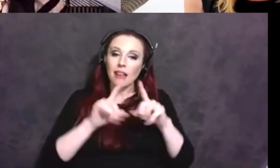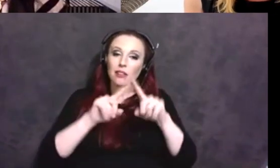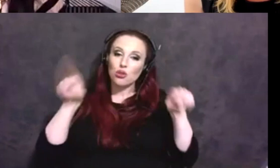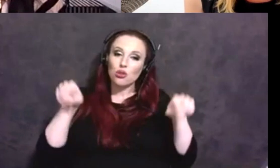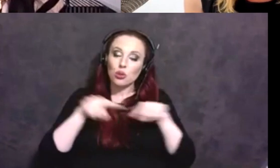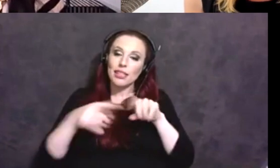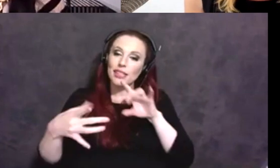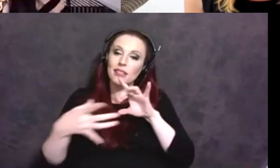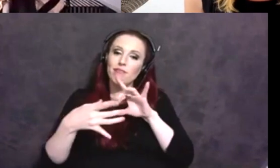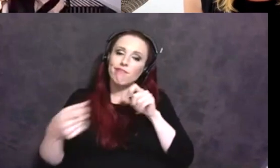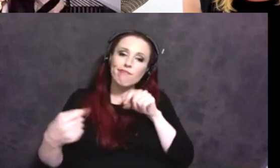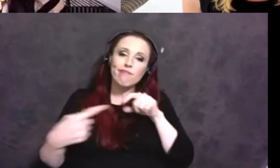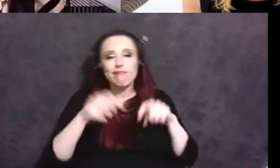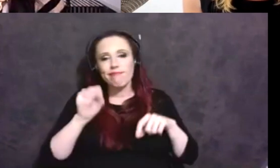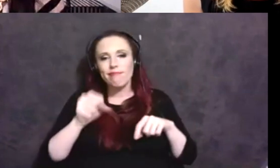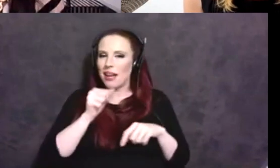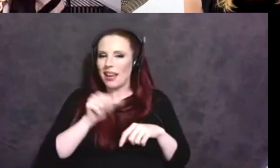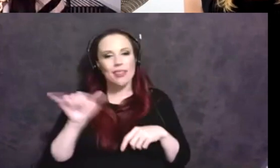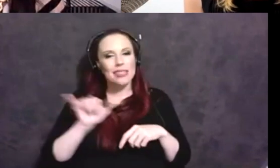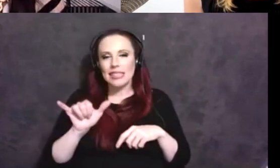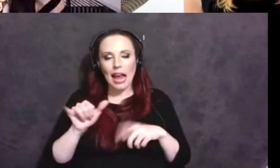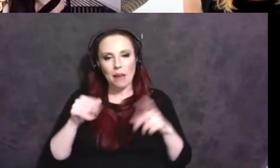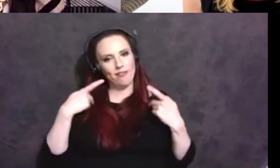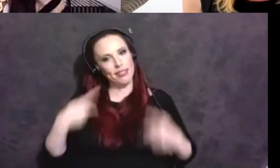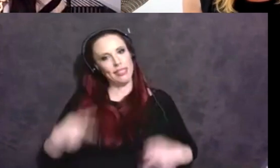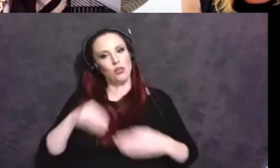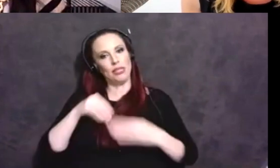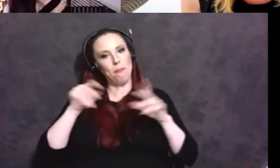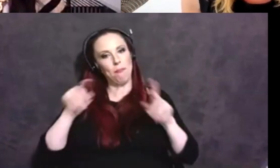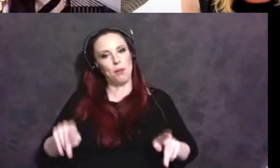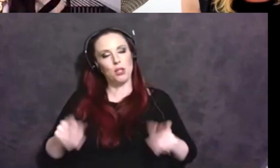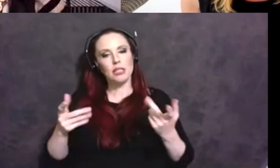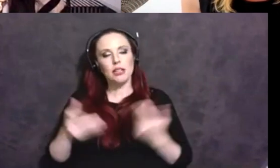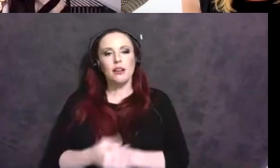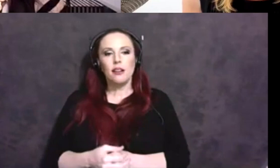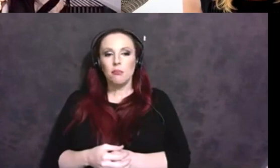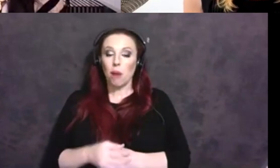going for those walks and I do yoga inside instead. Those connections are, you know,